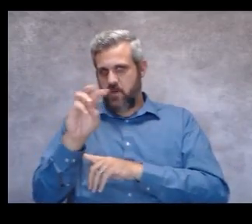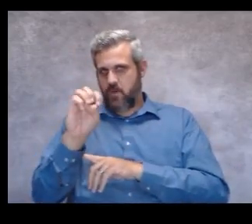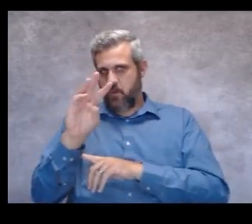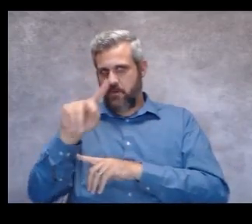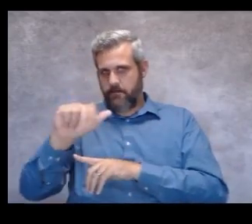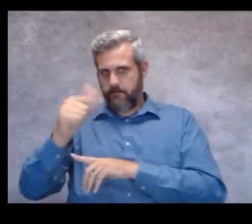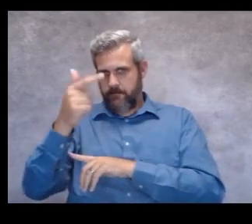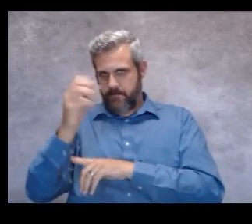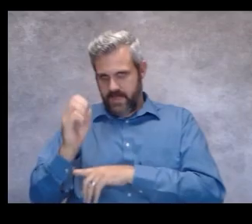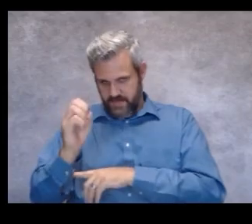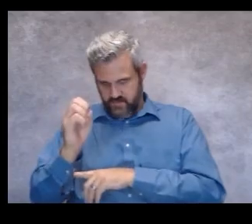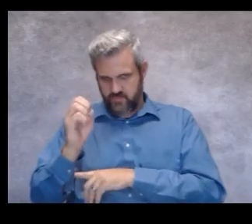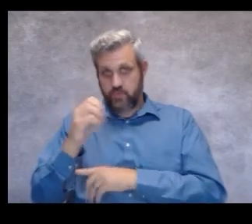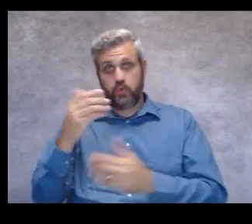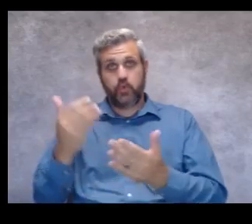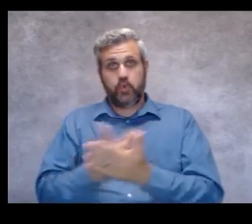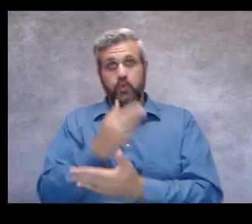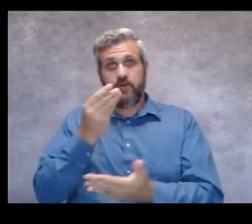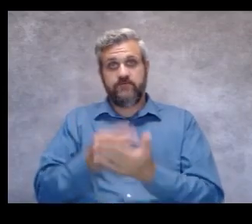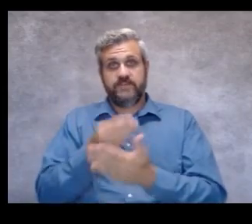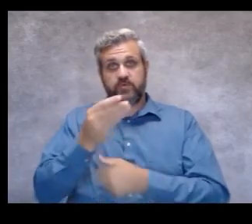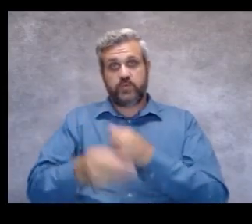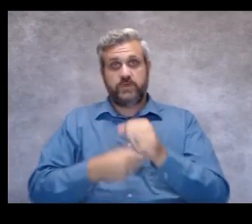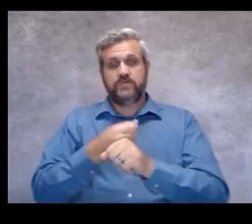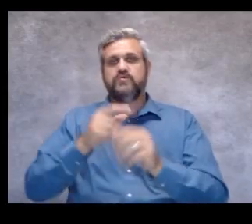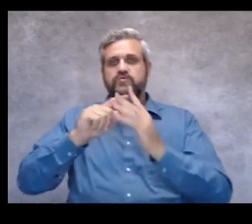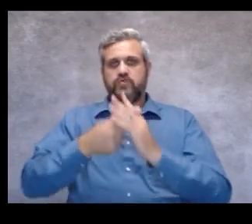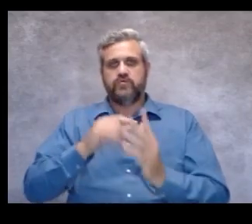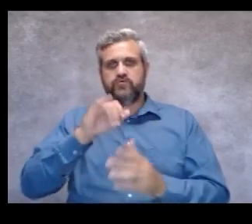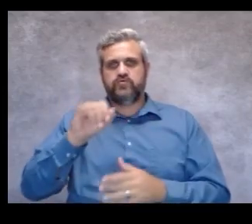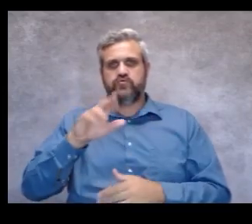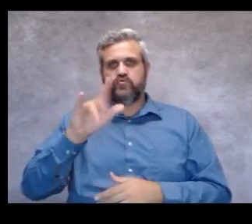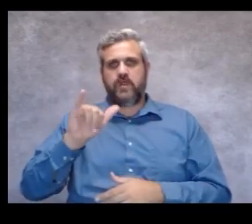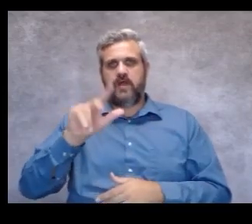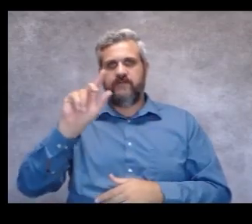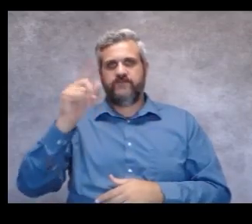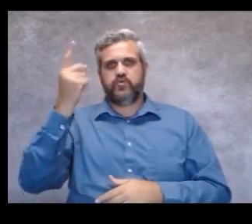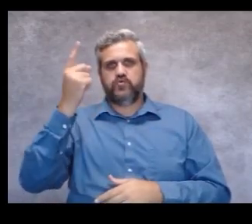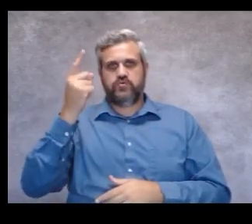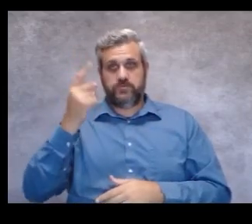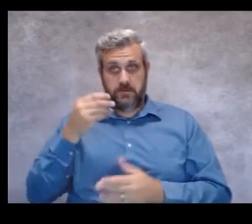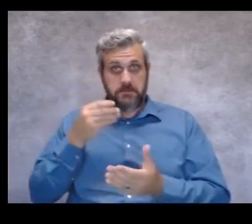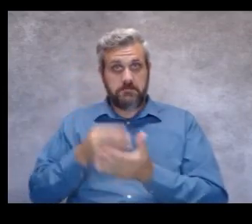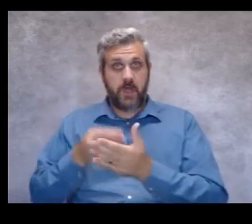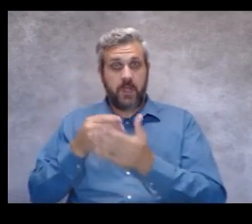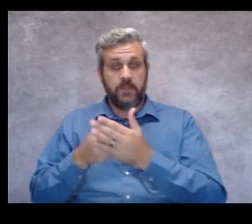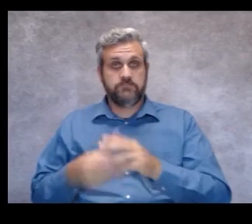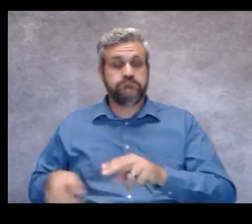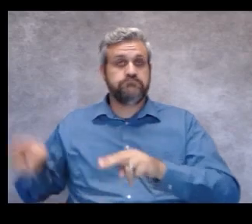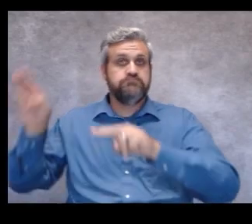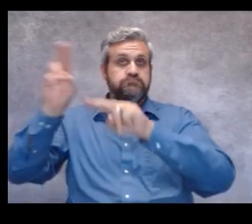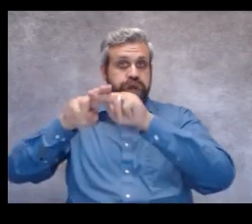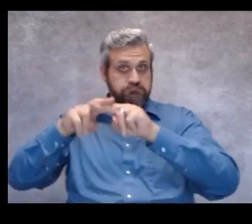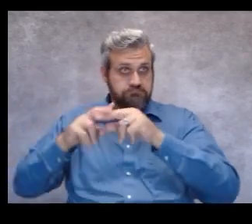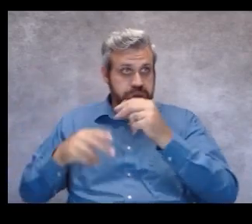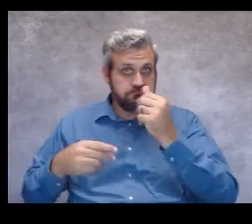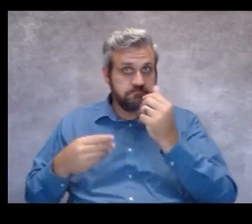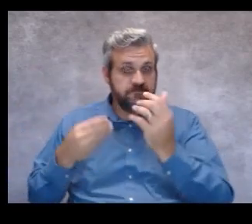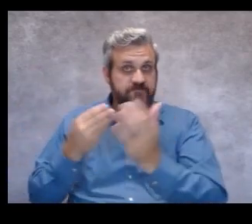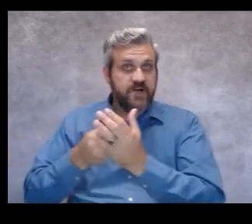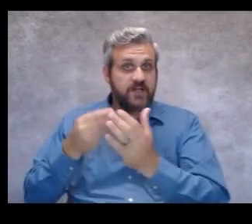year begins July 1st. With this increase funding,